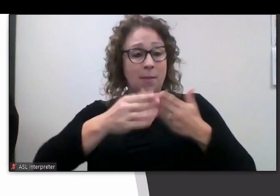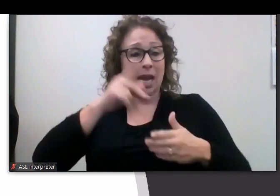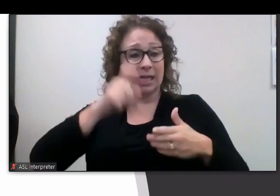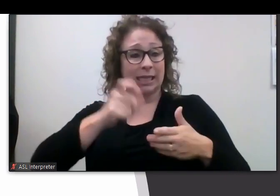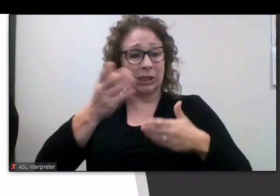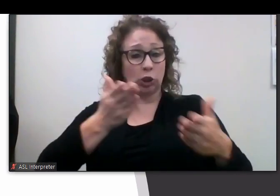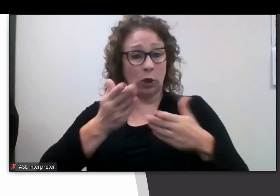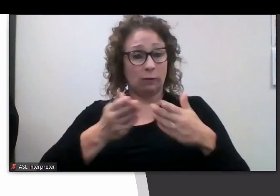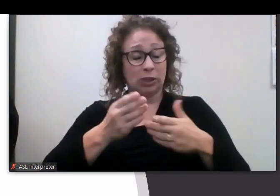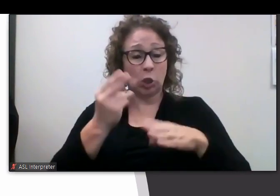or use the service.